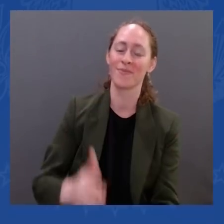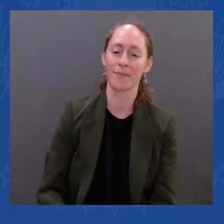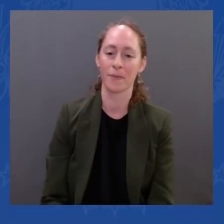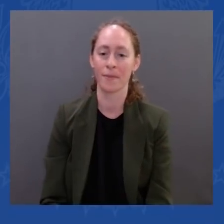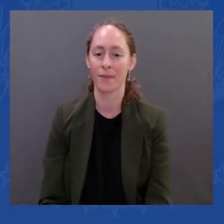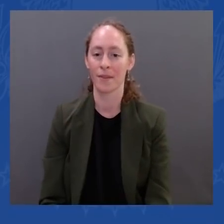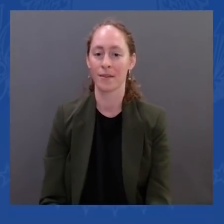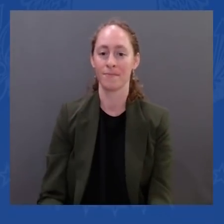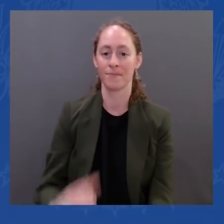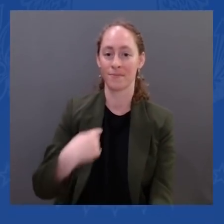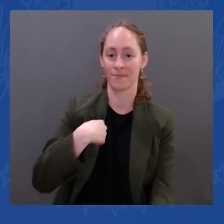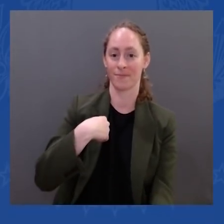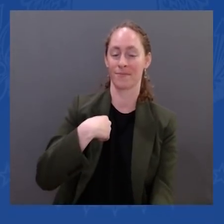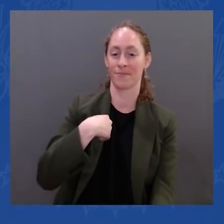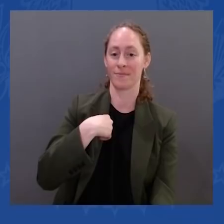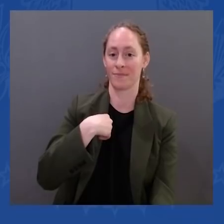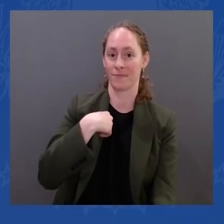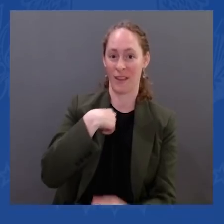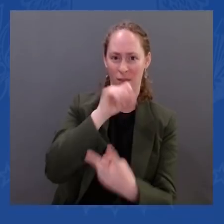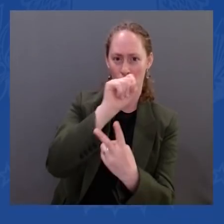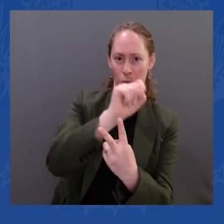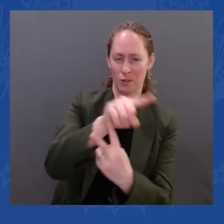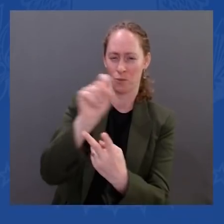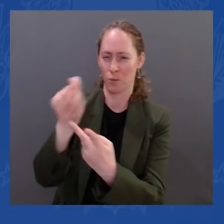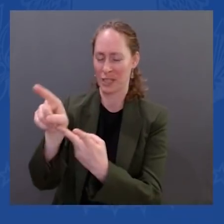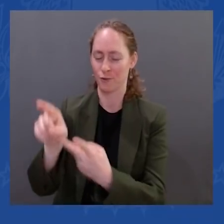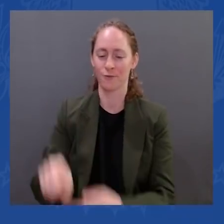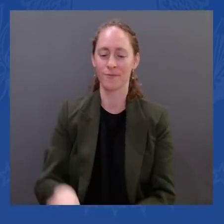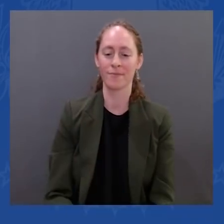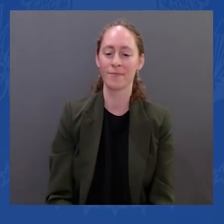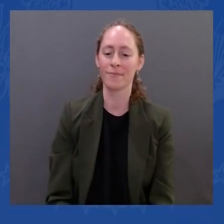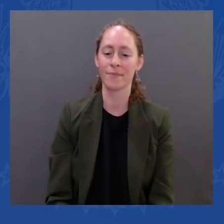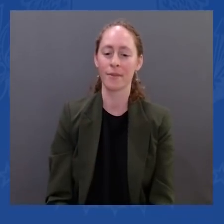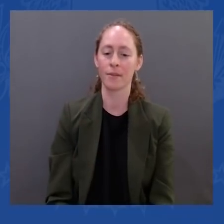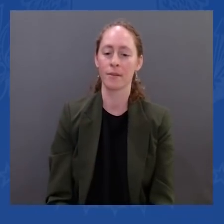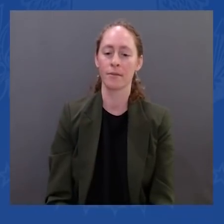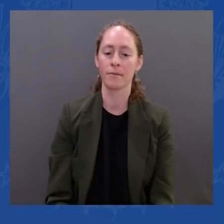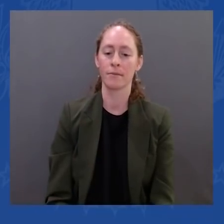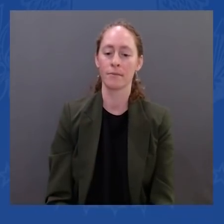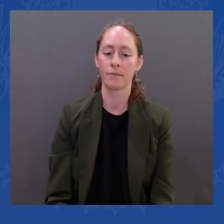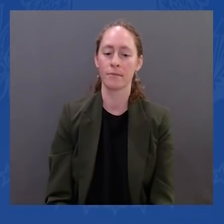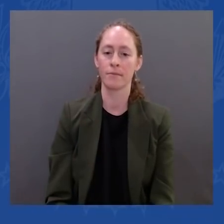We're already dealing with one global pandemic, and you said yesterday that monkeypox is something